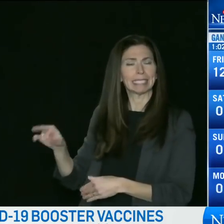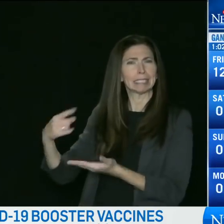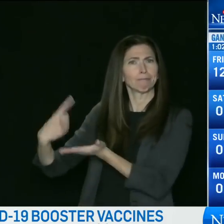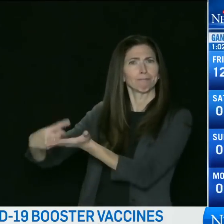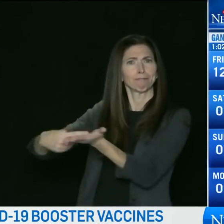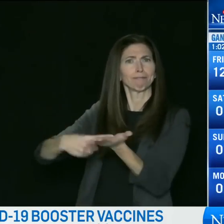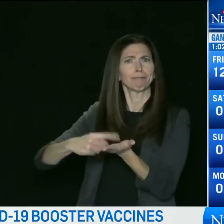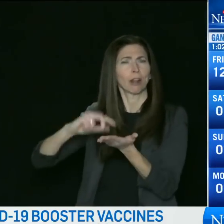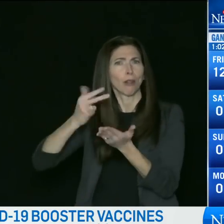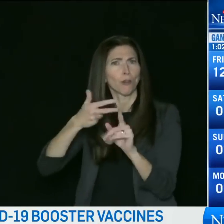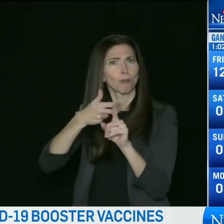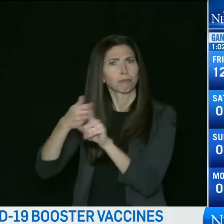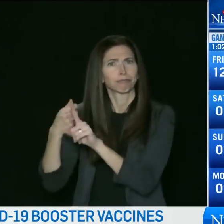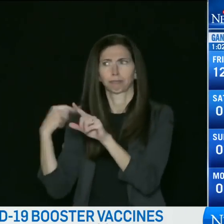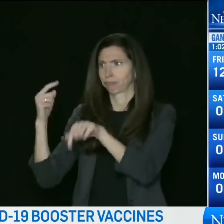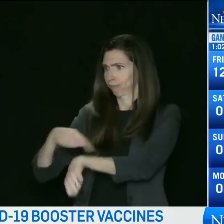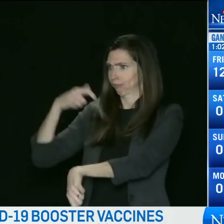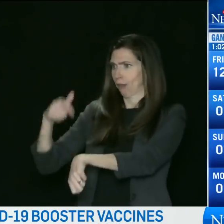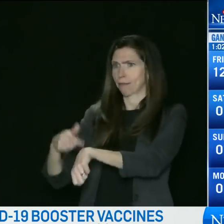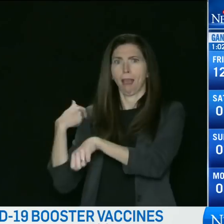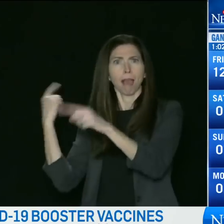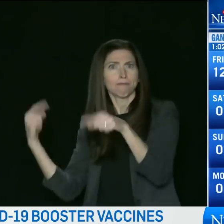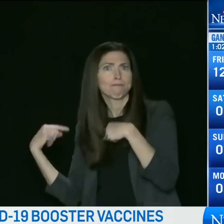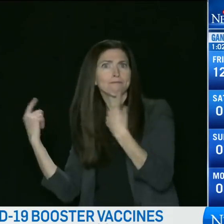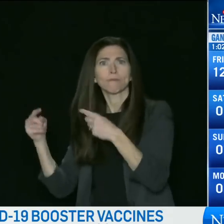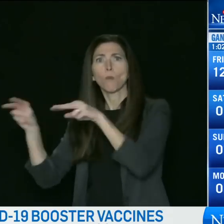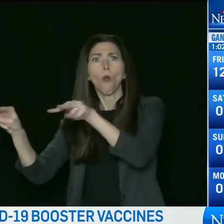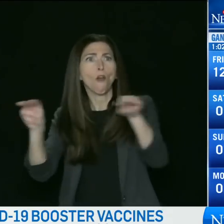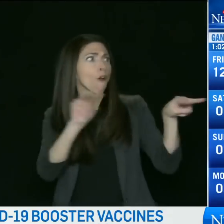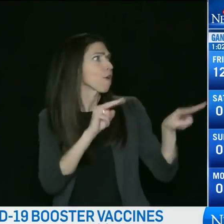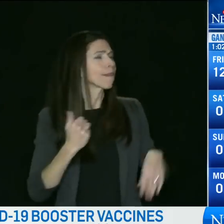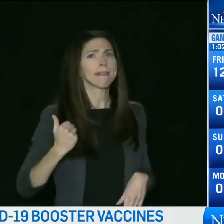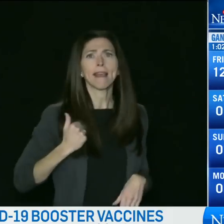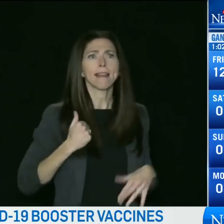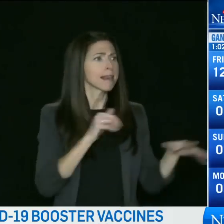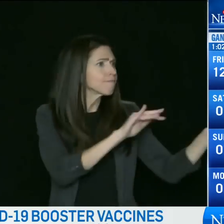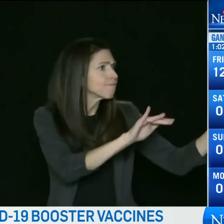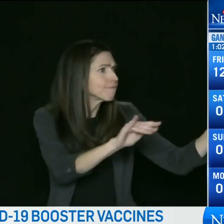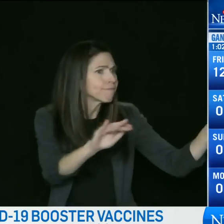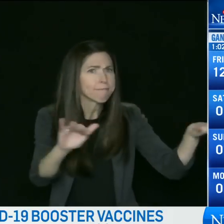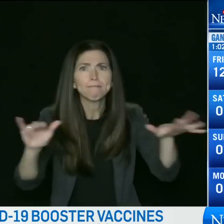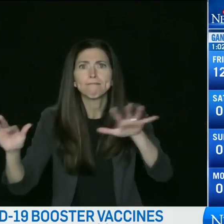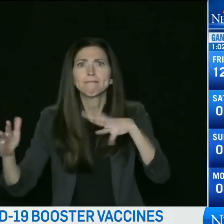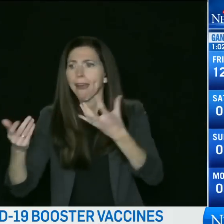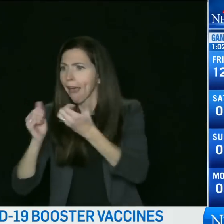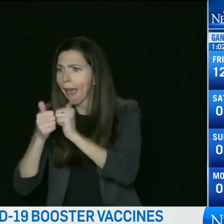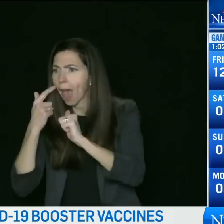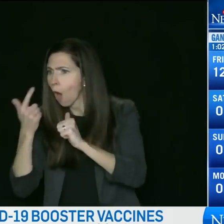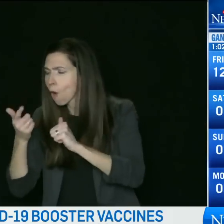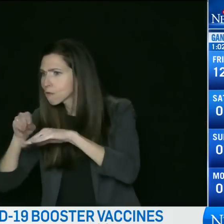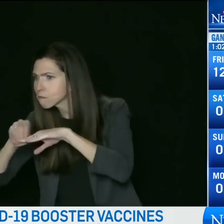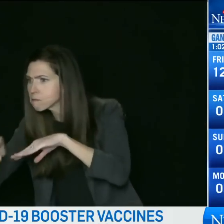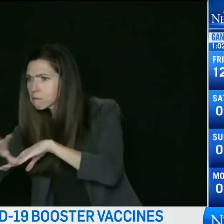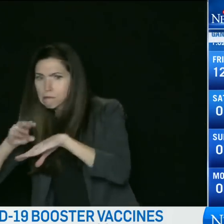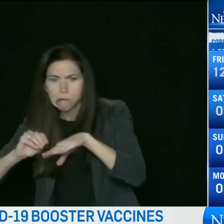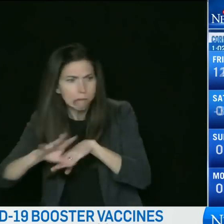WHILE TO ANALYZE THE DATA, LOOKING AT THINGS SUCH AS THE DOSE INTERVAL, WHAT IS THE EXPERIENCE IN CANADA, THE GOOD